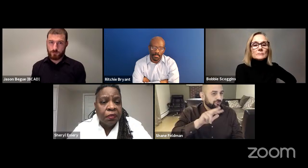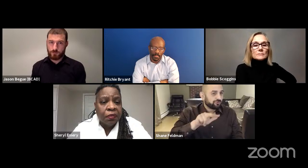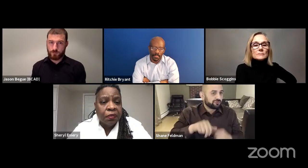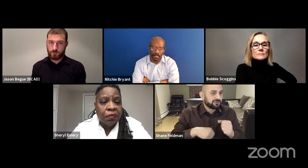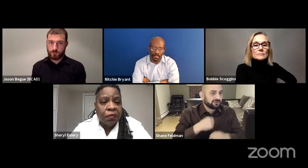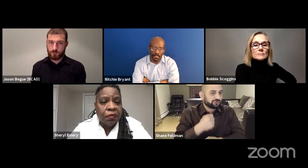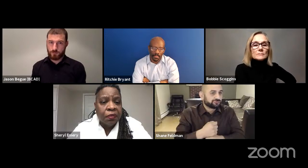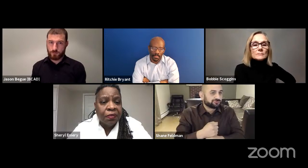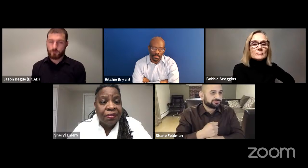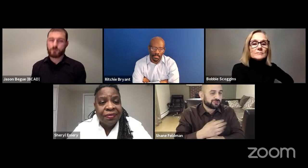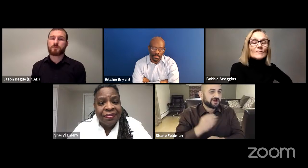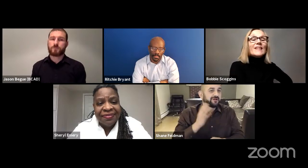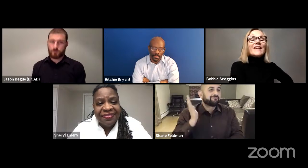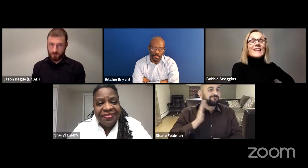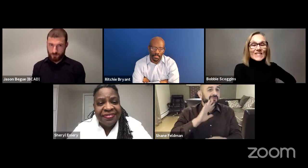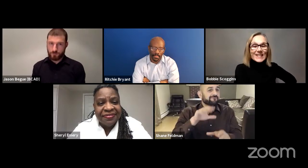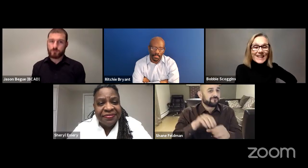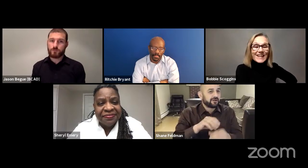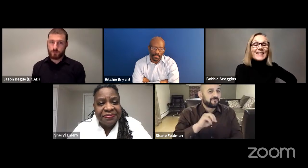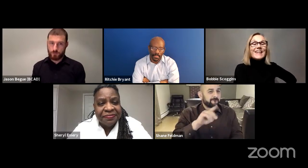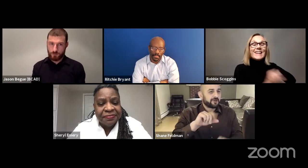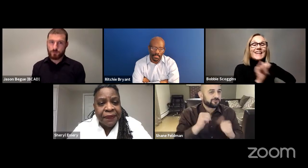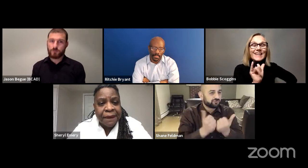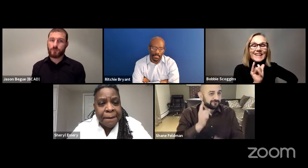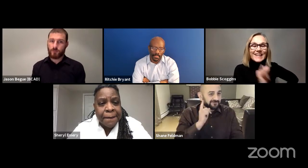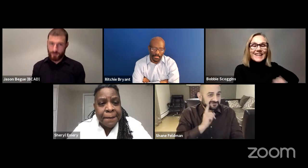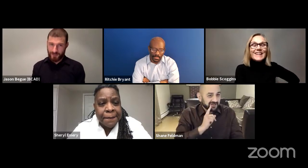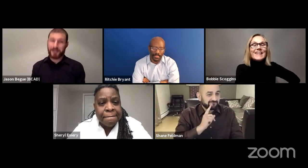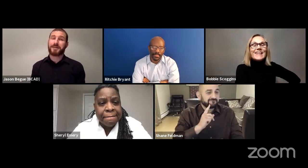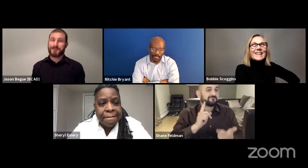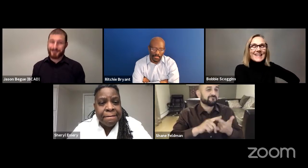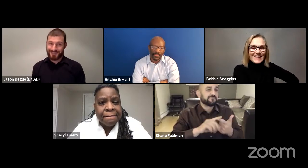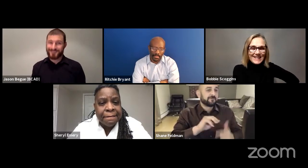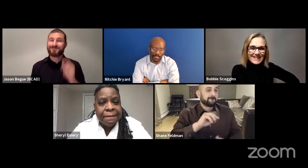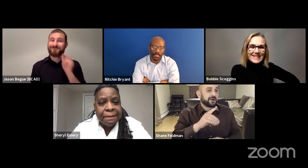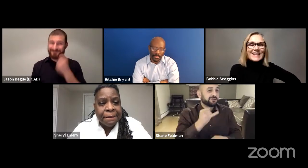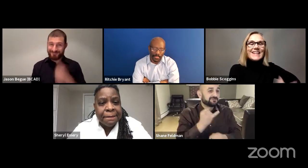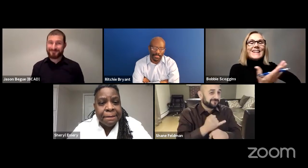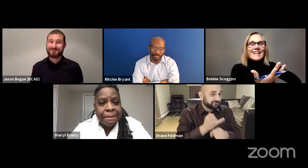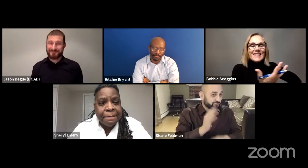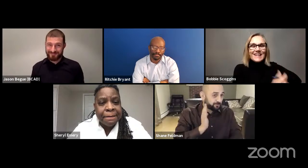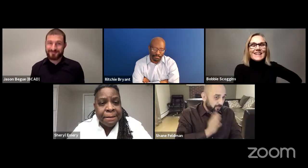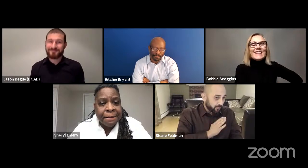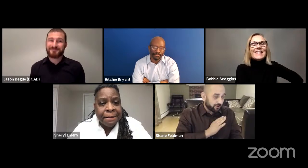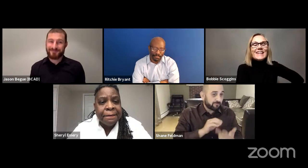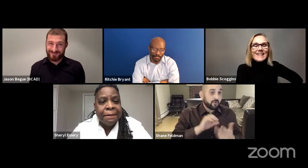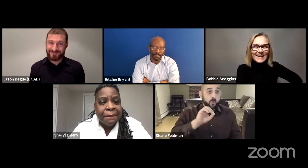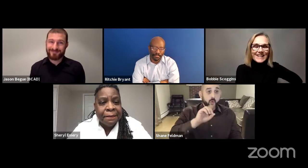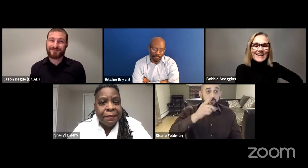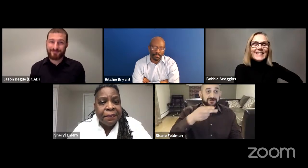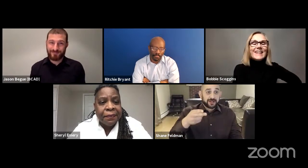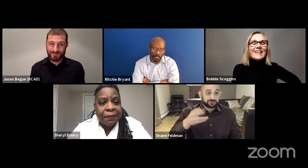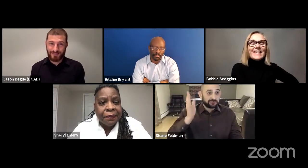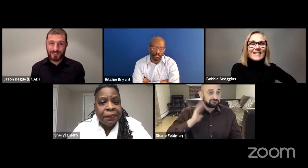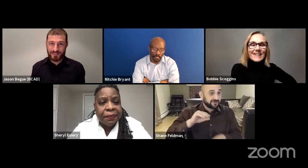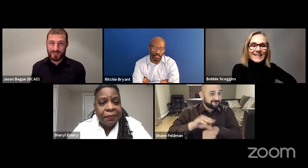I'm a previous Maryland resident. I was a resident for 33 years. I was on the board